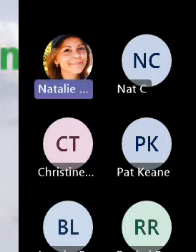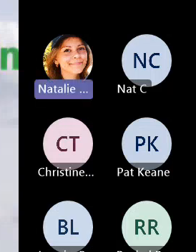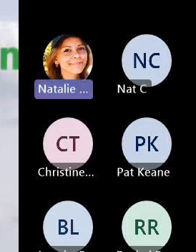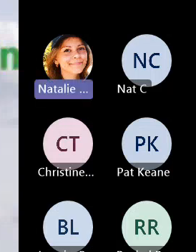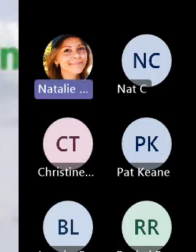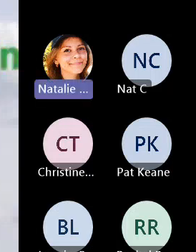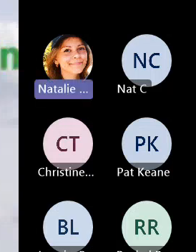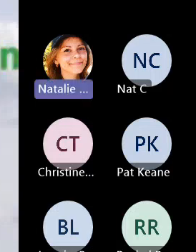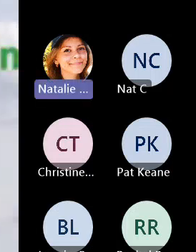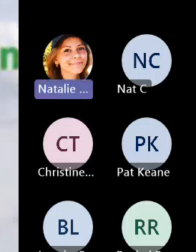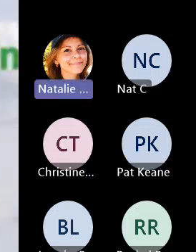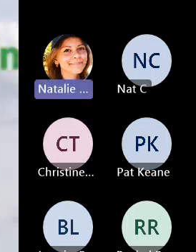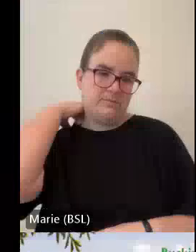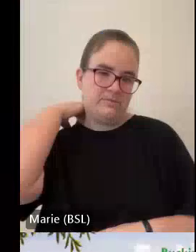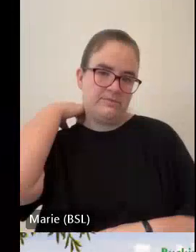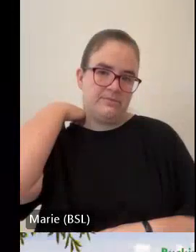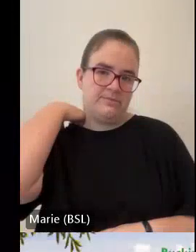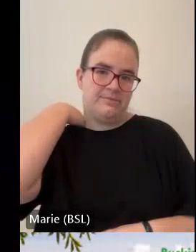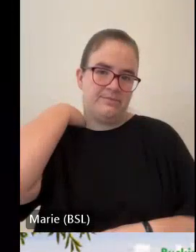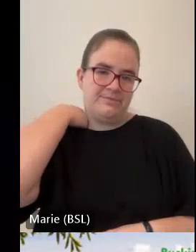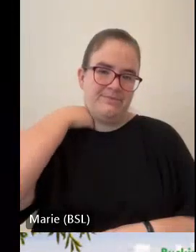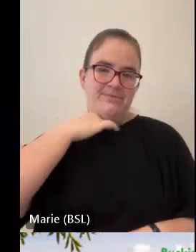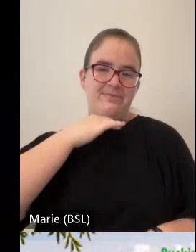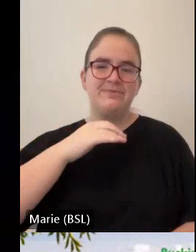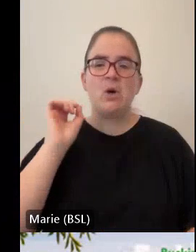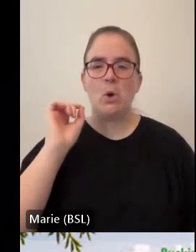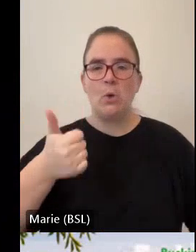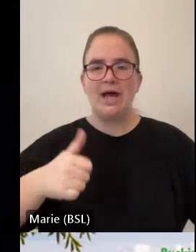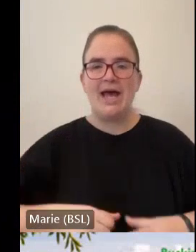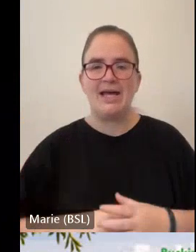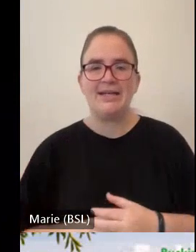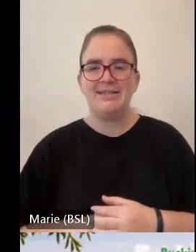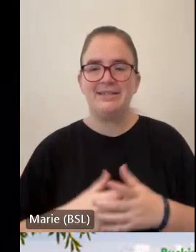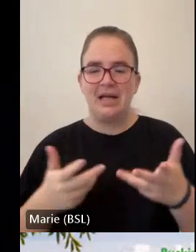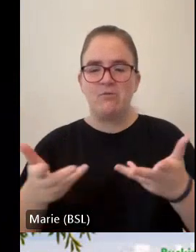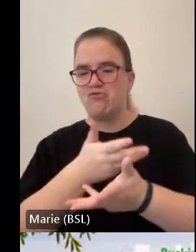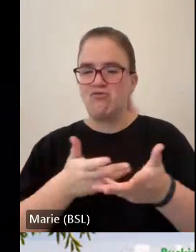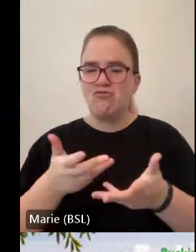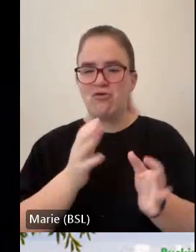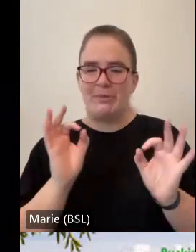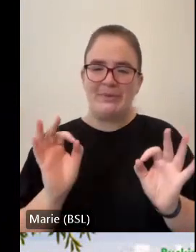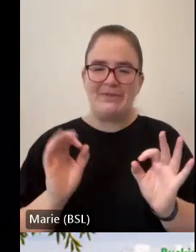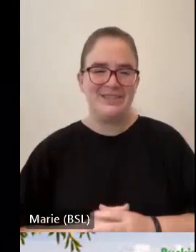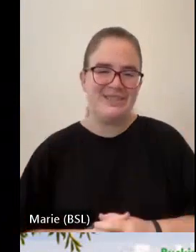Sorry Alpha, I want you up now. Talk amongst yourselves. People seamless. There we go. It's seamless. Can see it now.